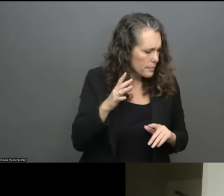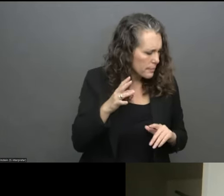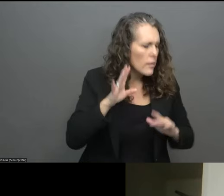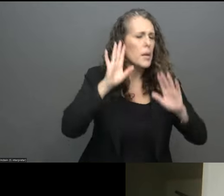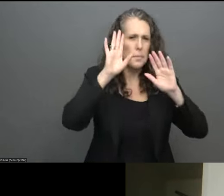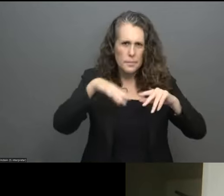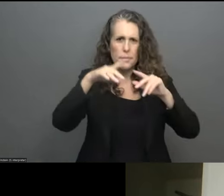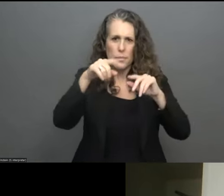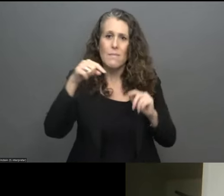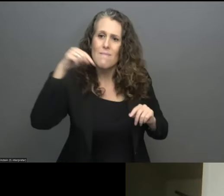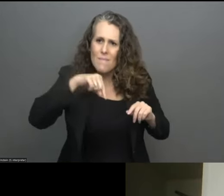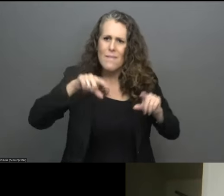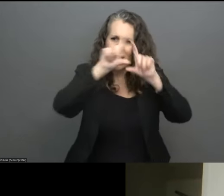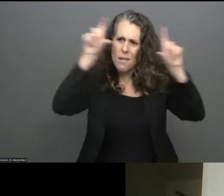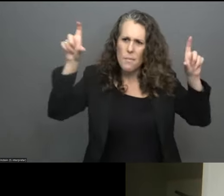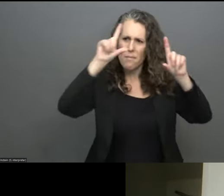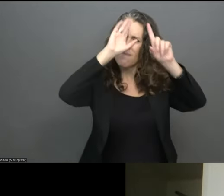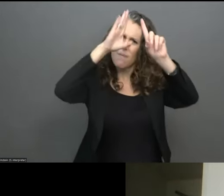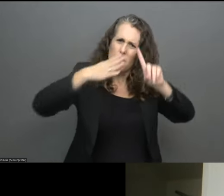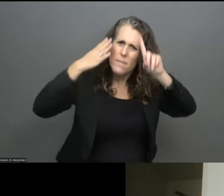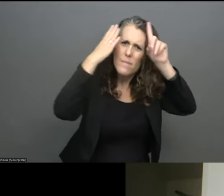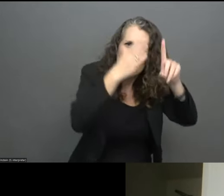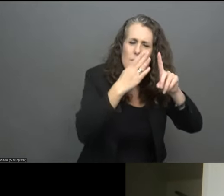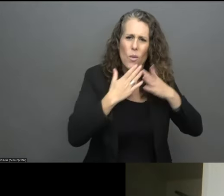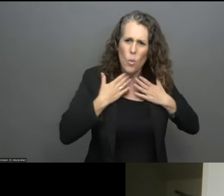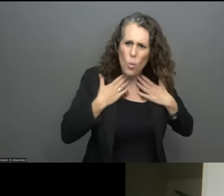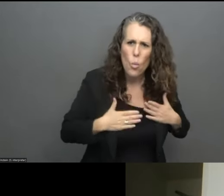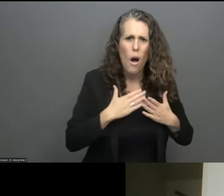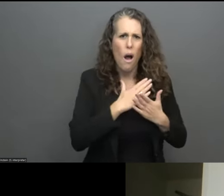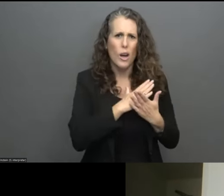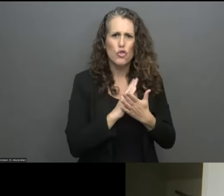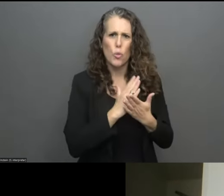as a company to have sign language interpreters at the first stage of employment, so that